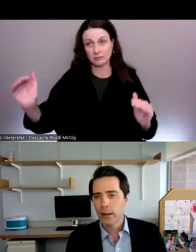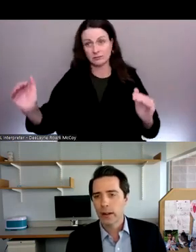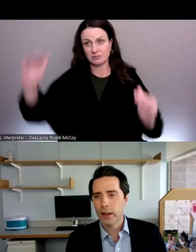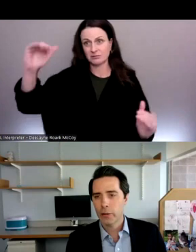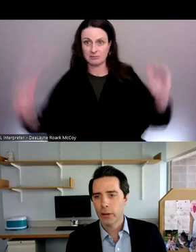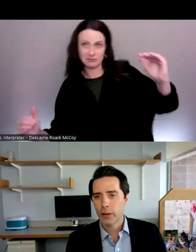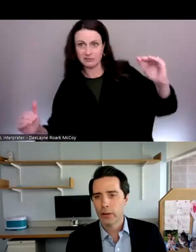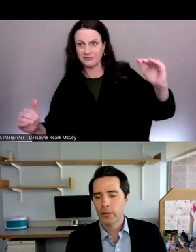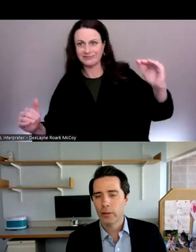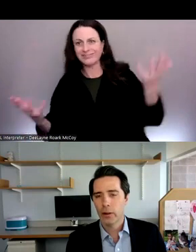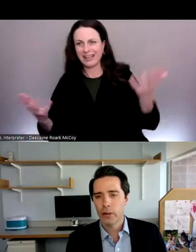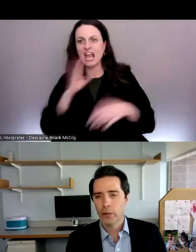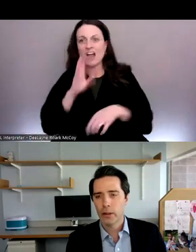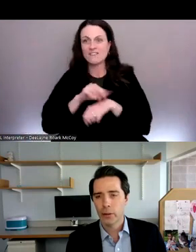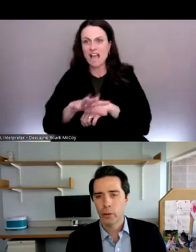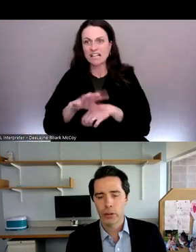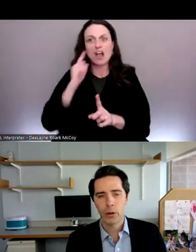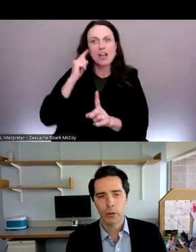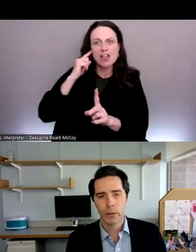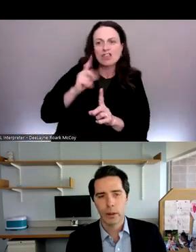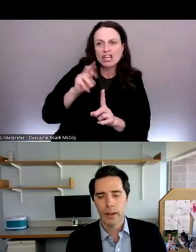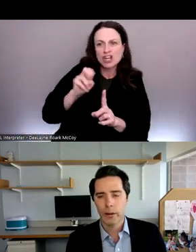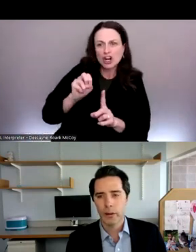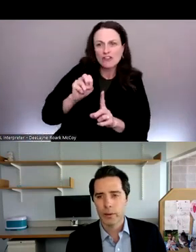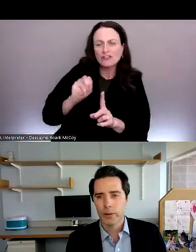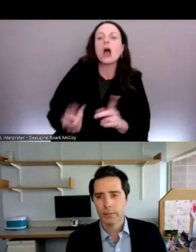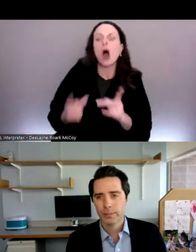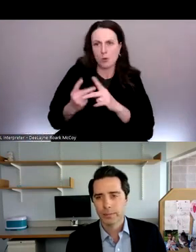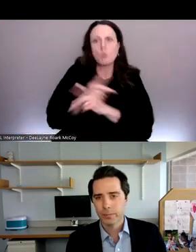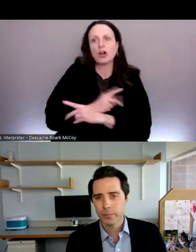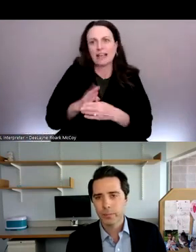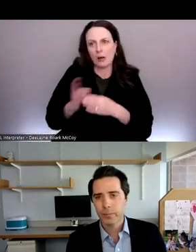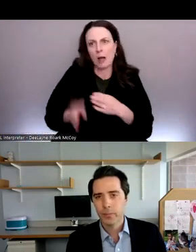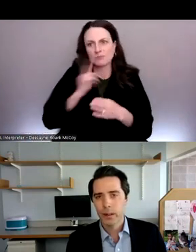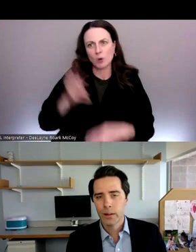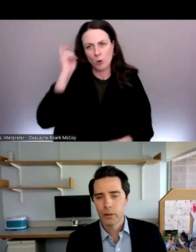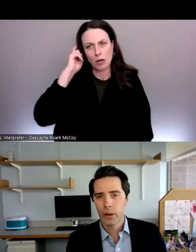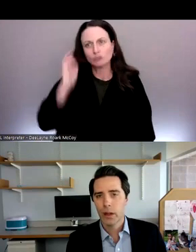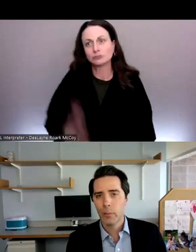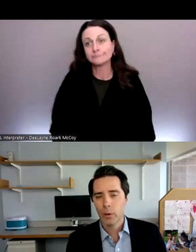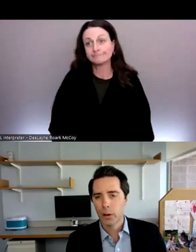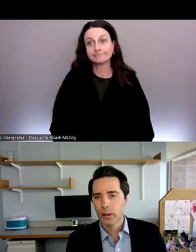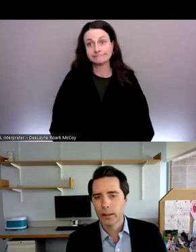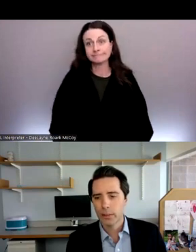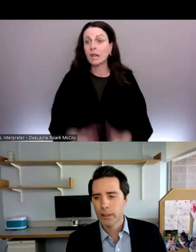affect the auditory nerve are associated with worse cochlear implant outcomes